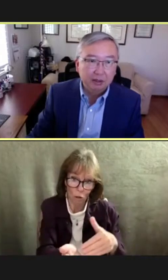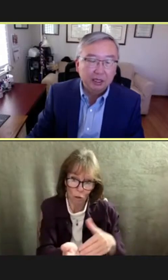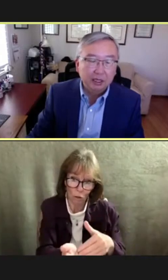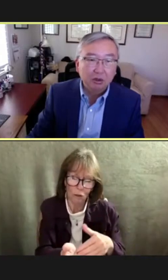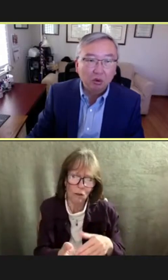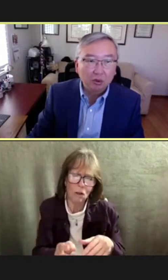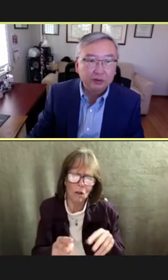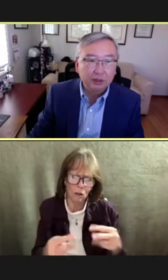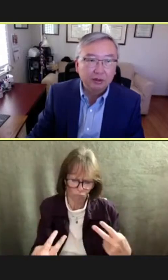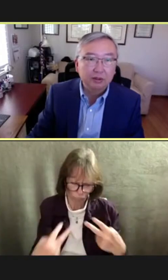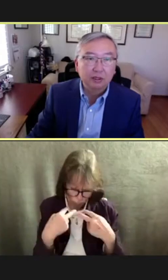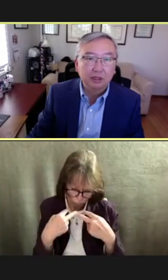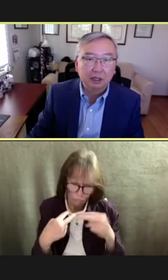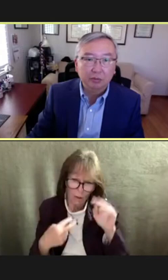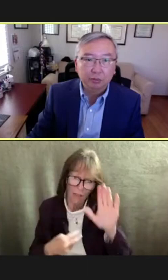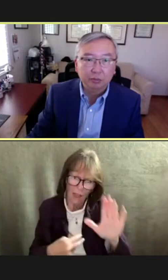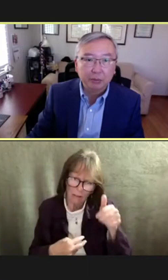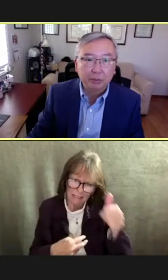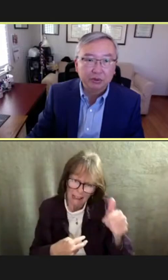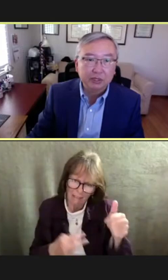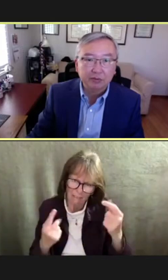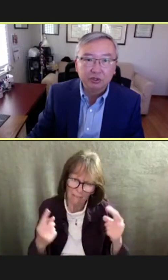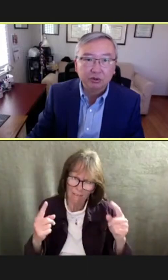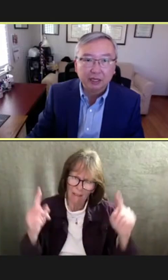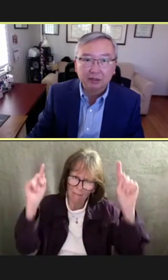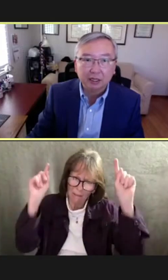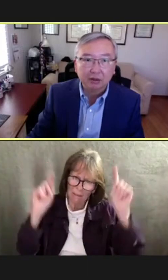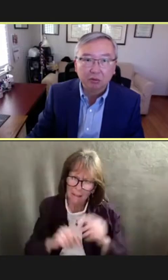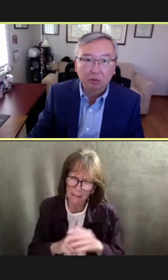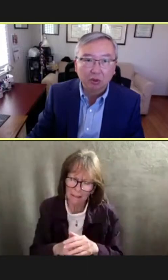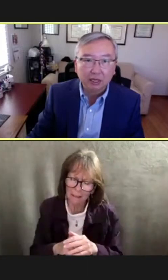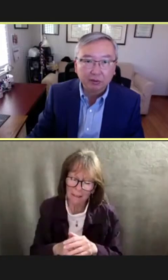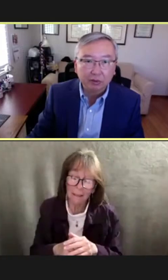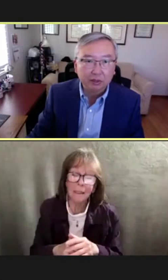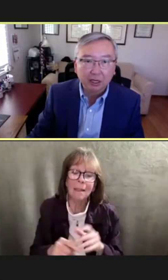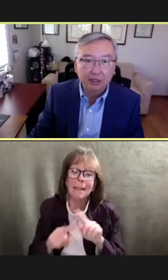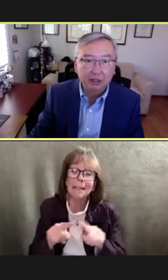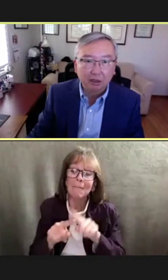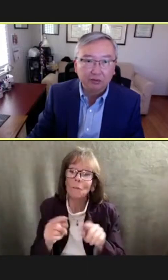And all of the papers have shown that whatever kind